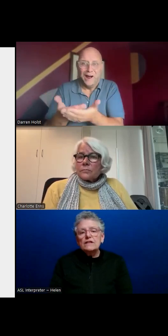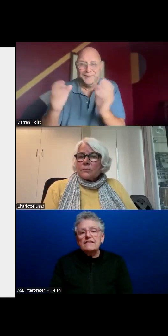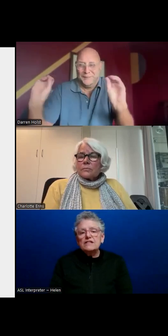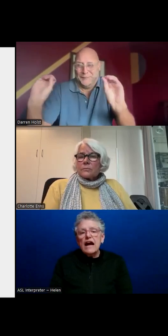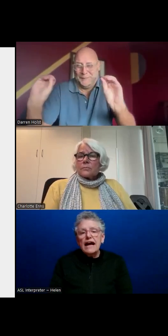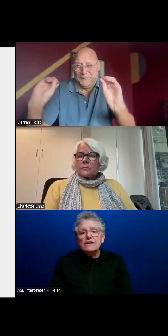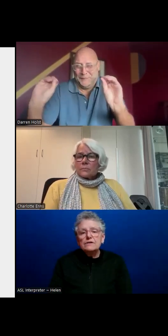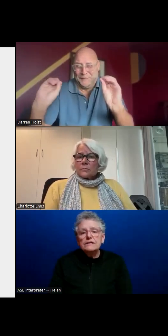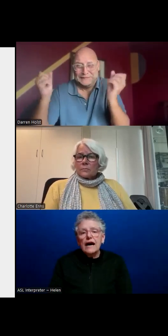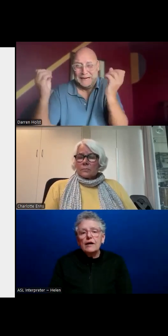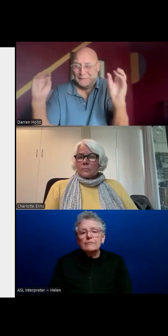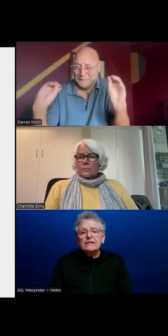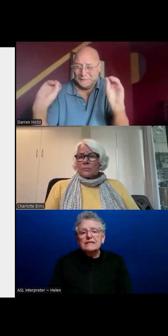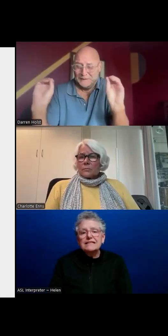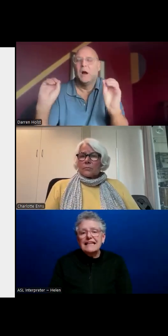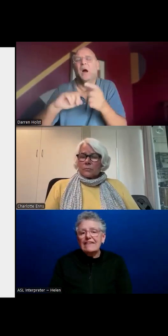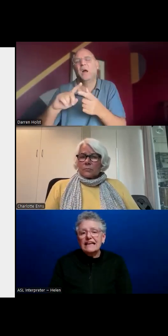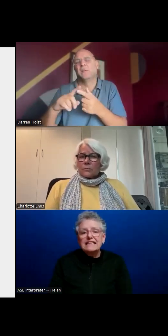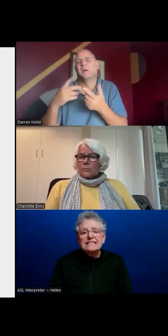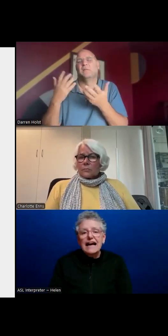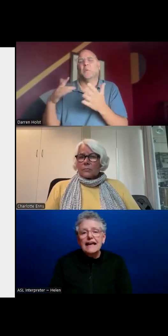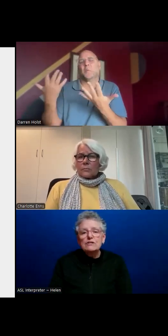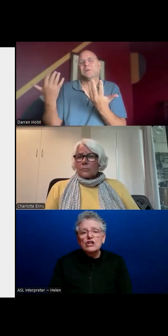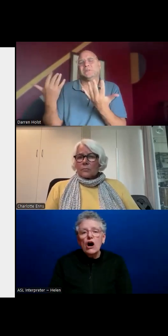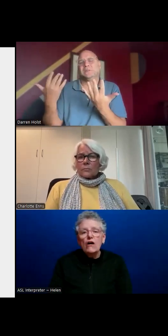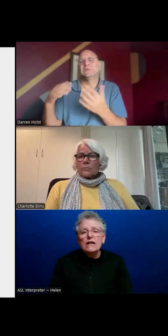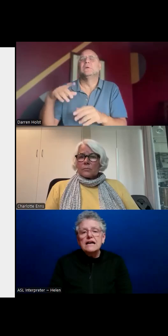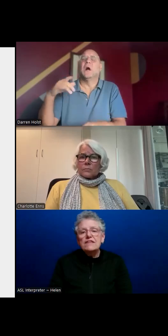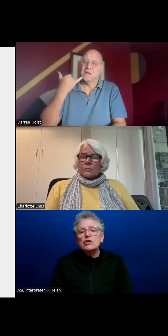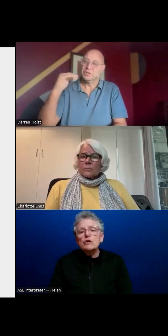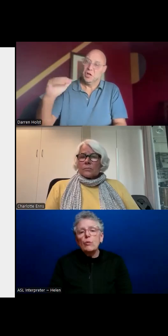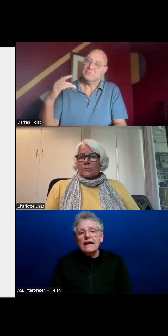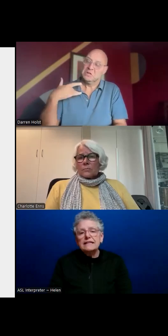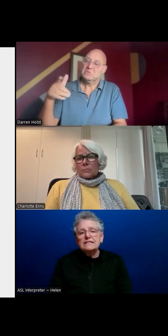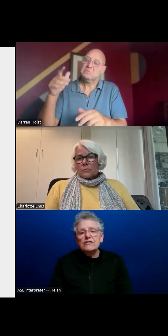So if you feel like the child doesn't have any sign language at all, then you would wait